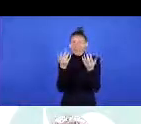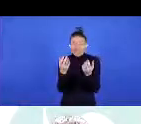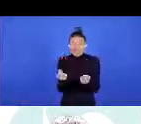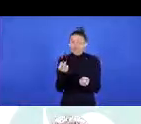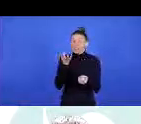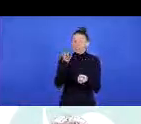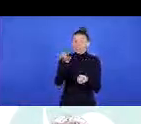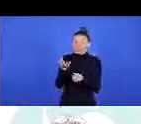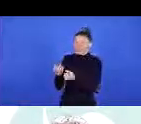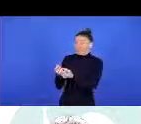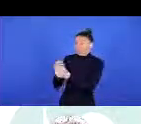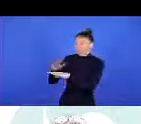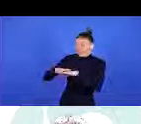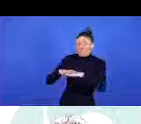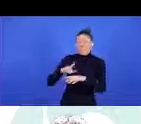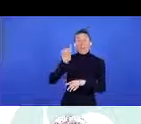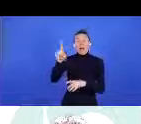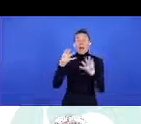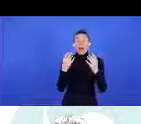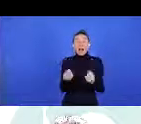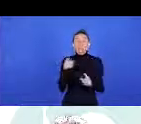not have the support and information